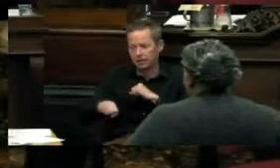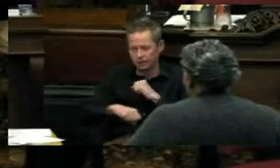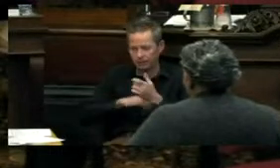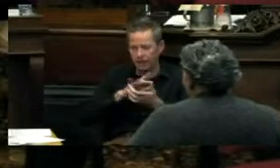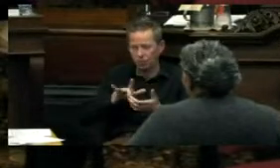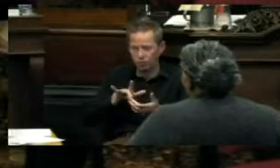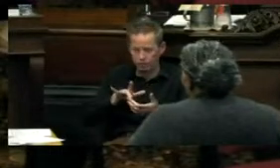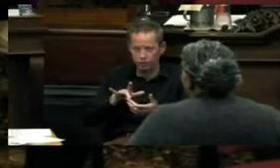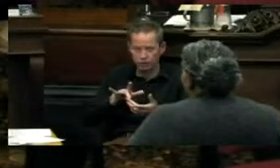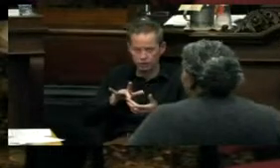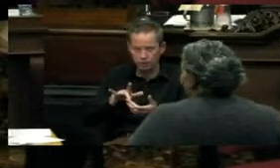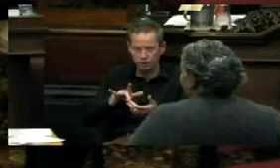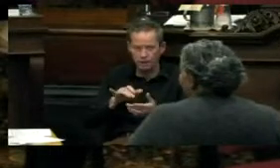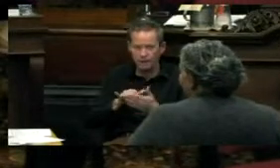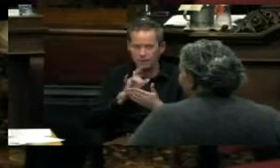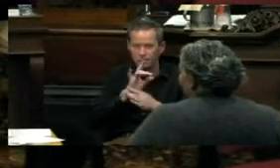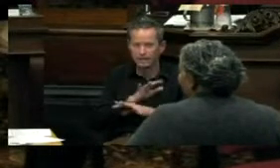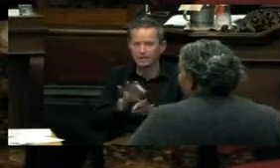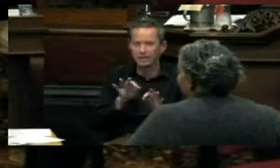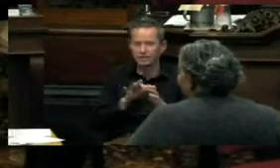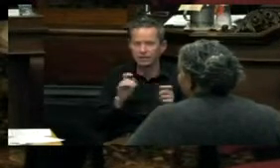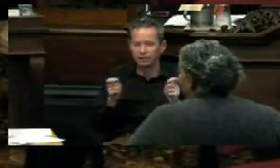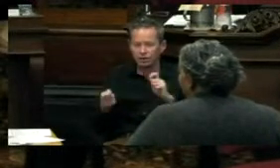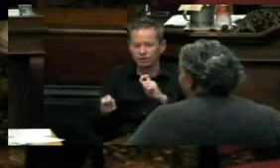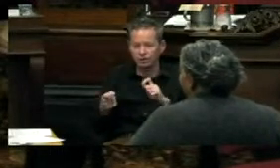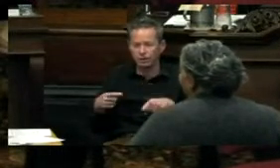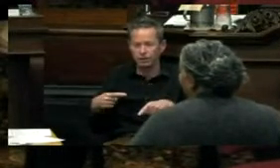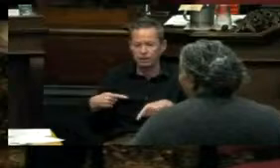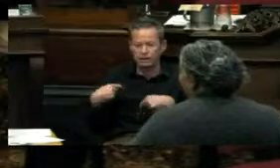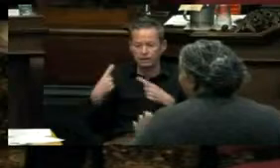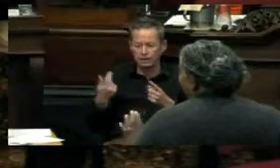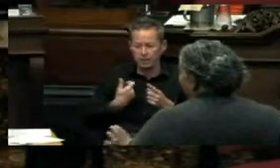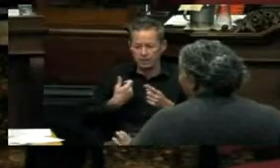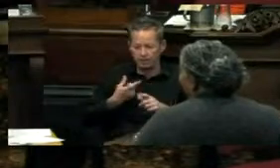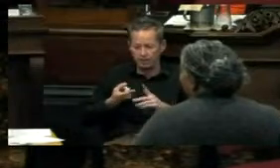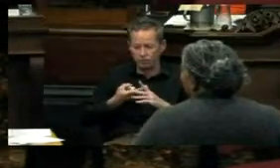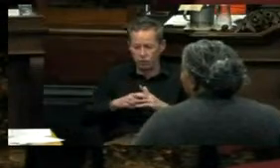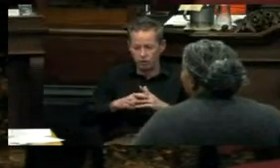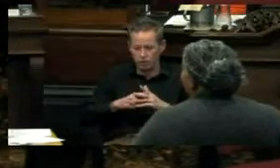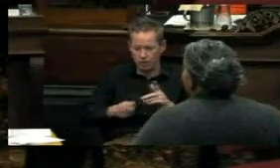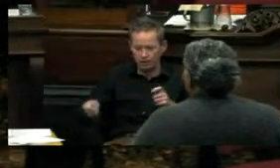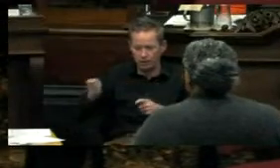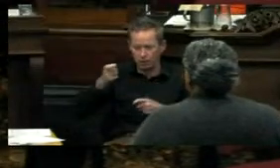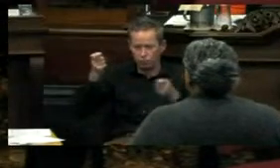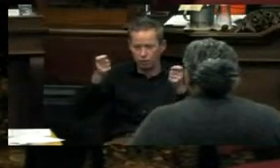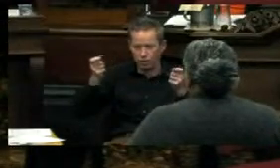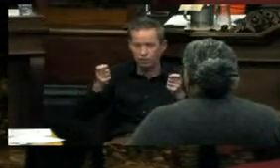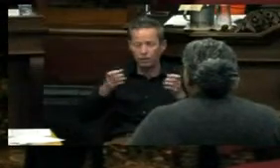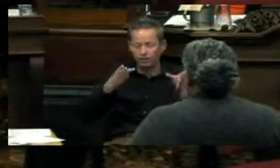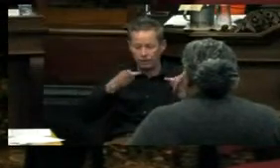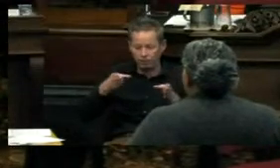see our monthly report, you will see the extensive outreach. This